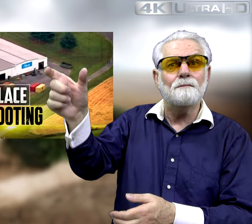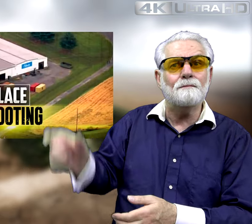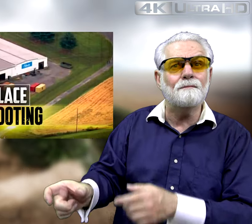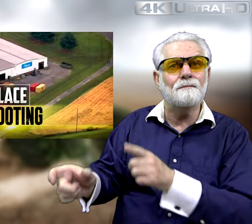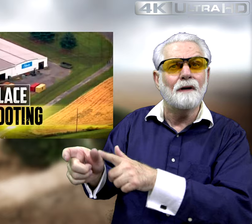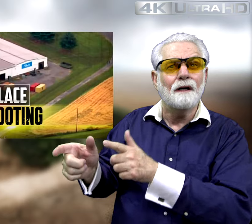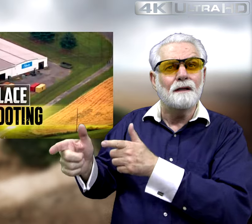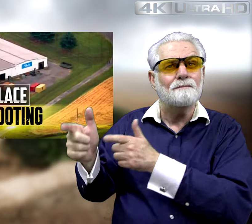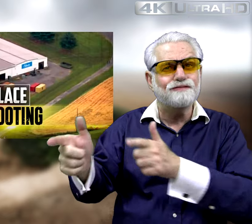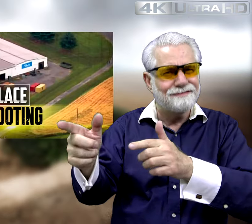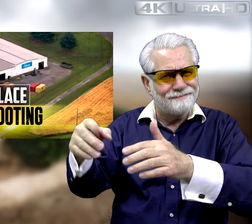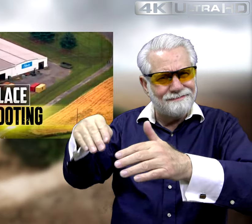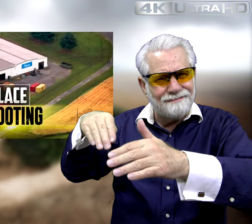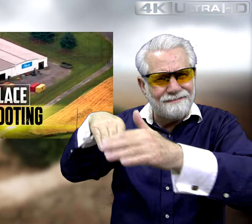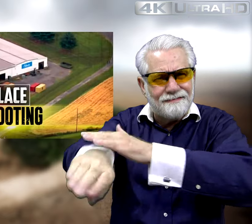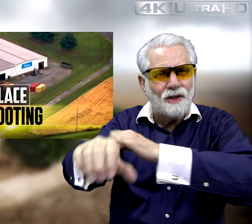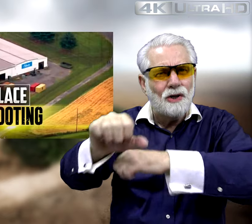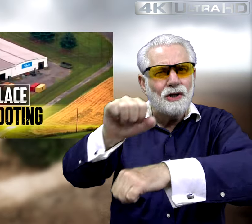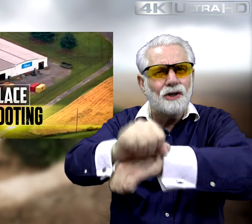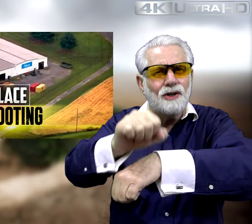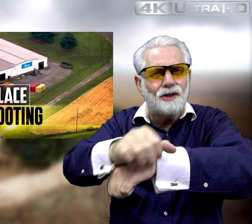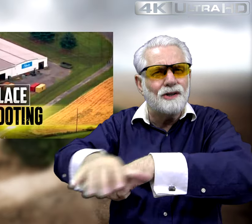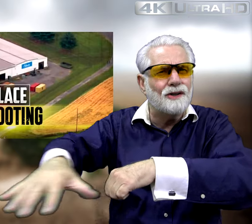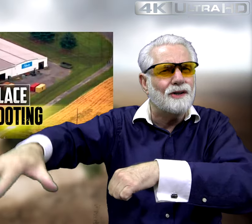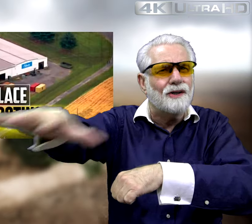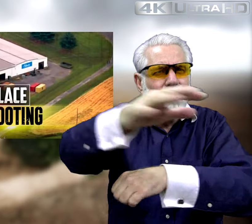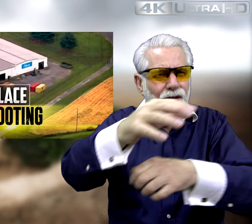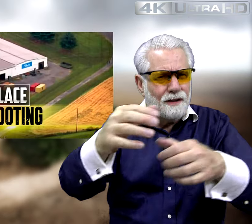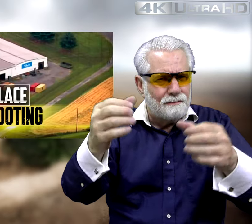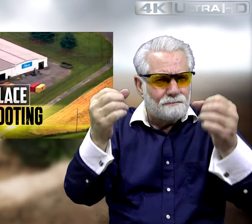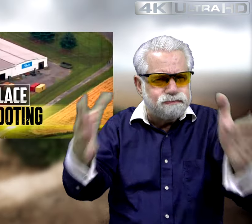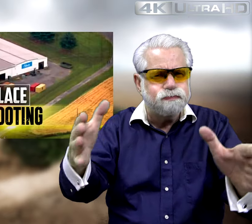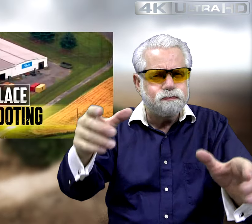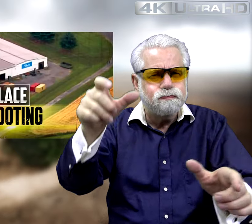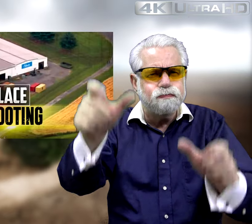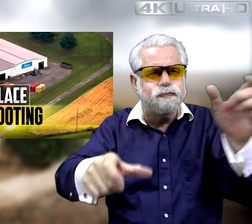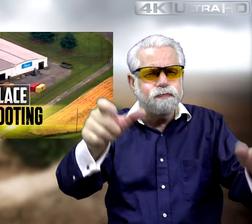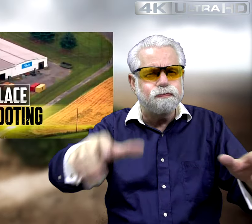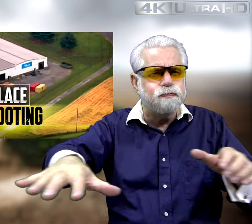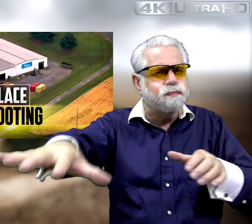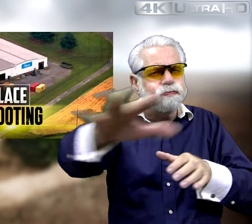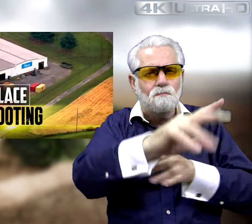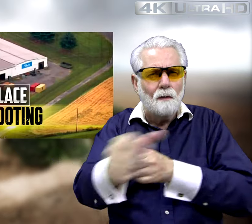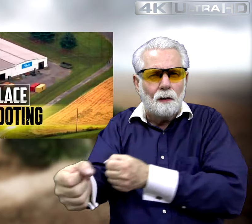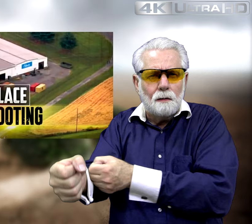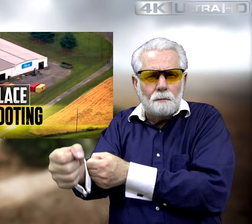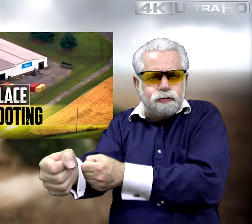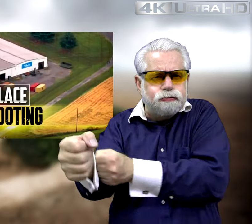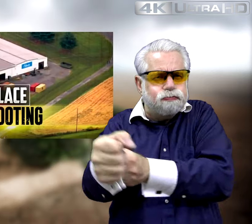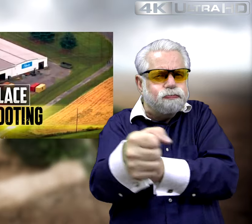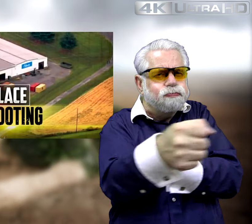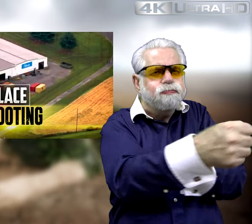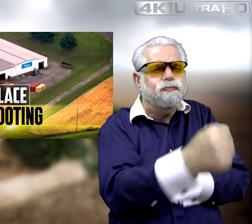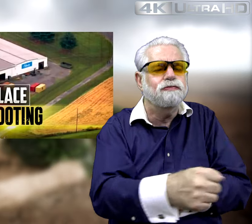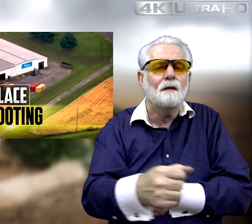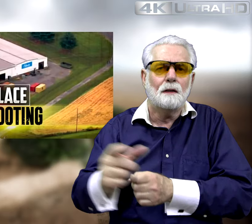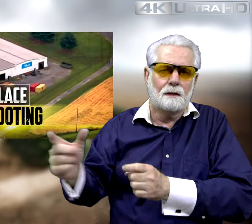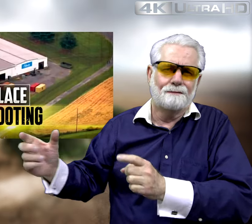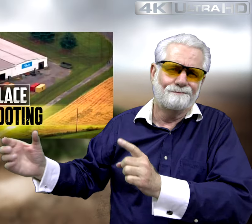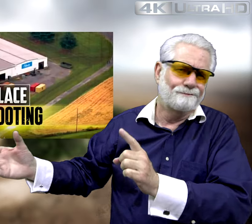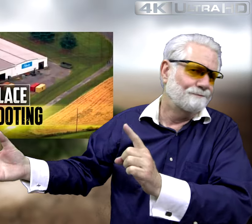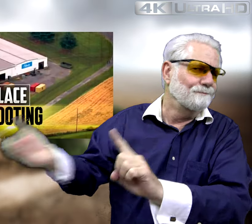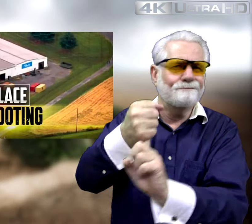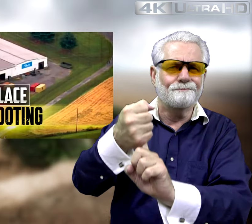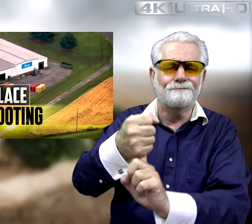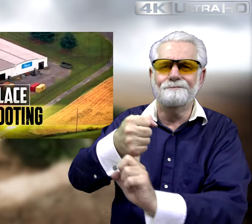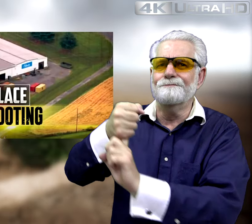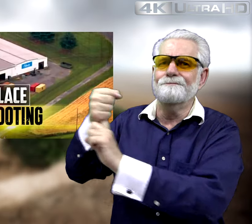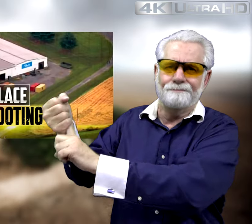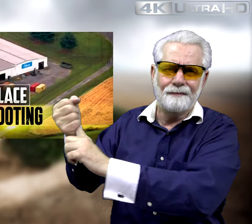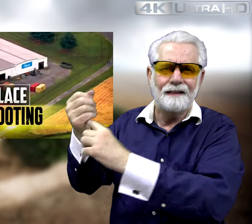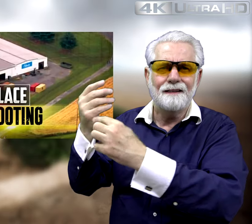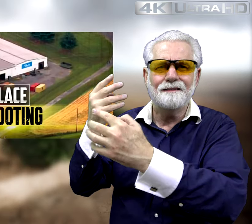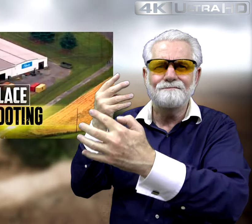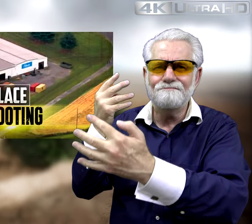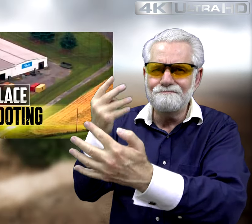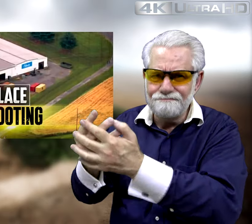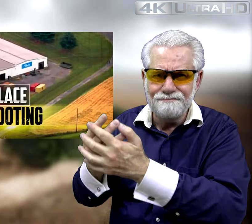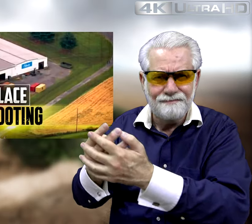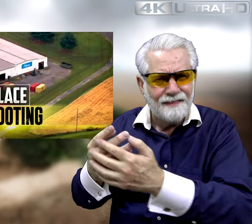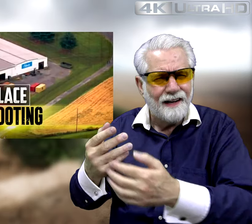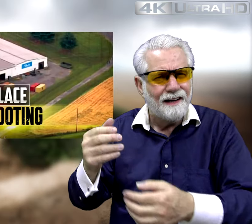The shooter went into the workplace with many people and started shooting. They caught him and put him in jail.